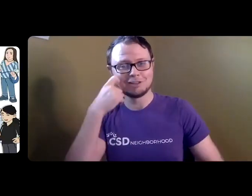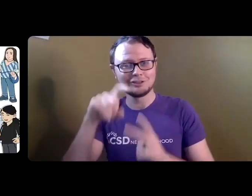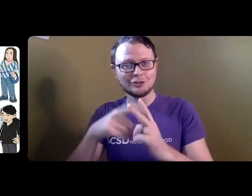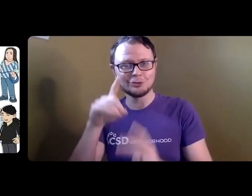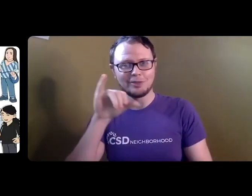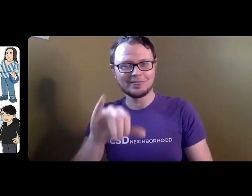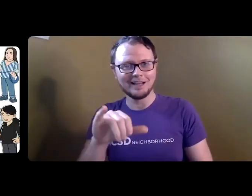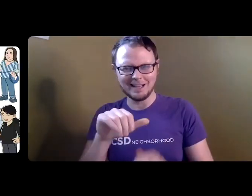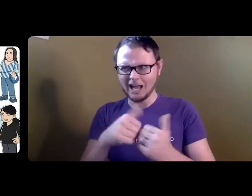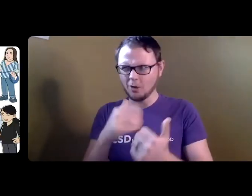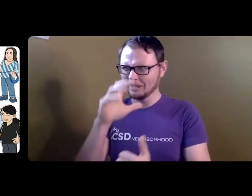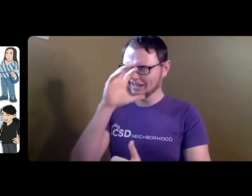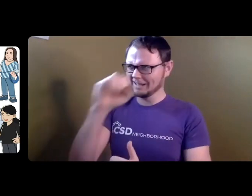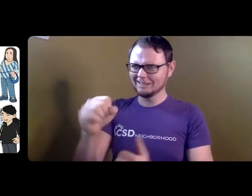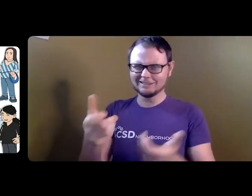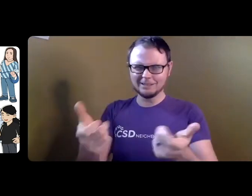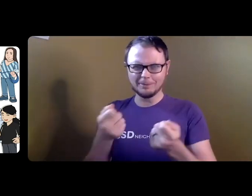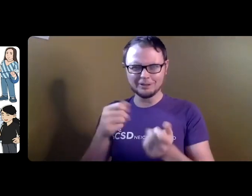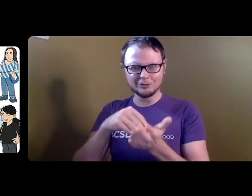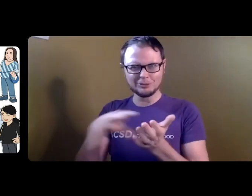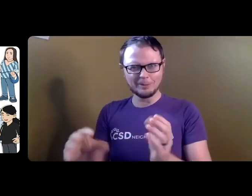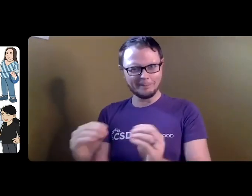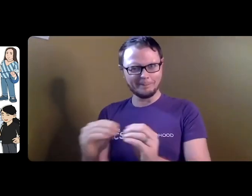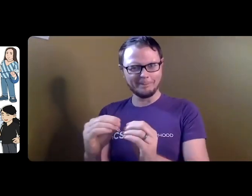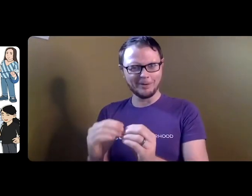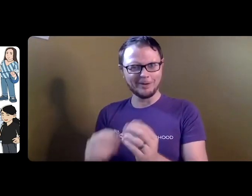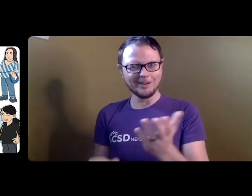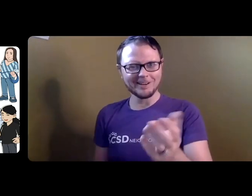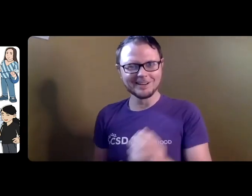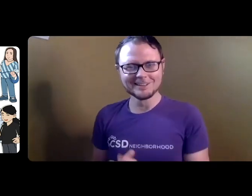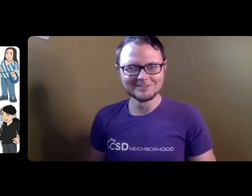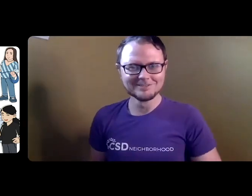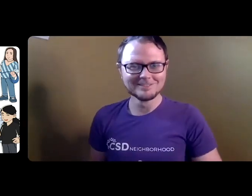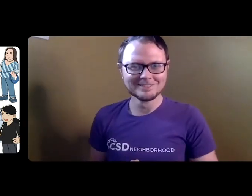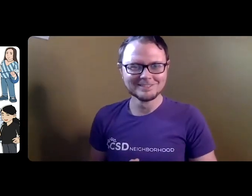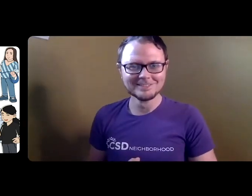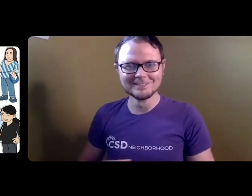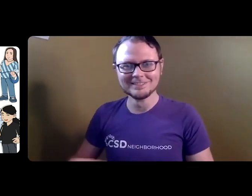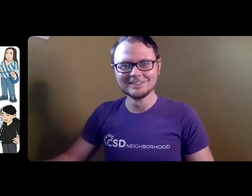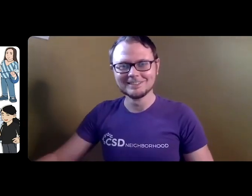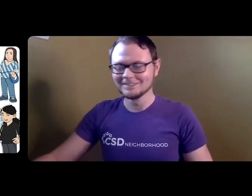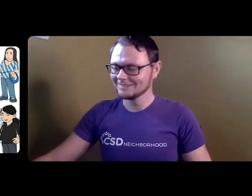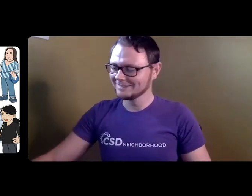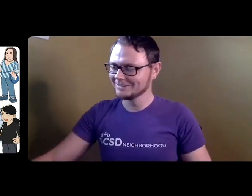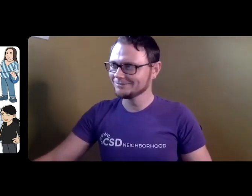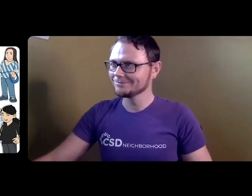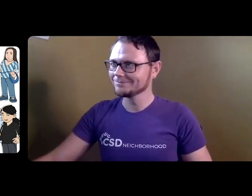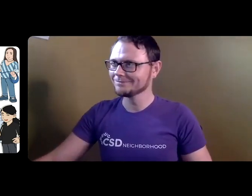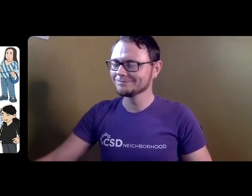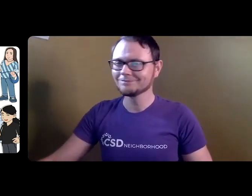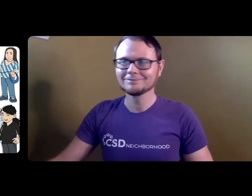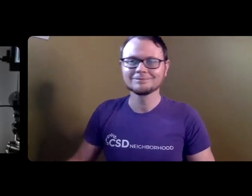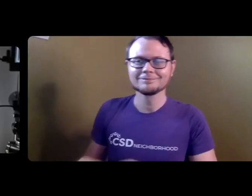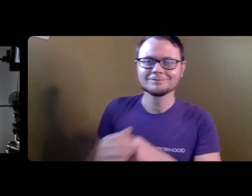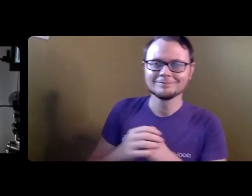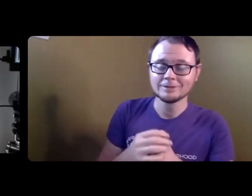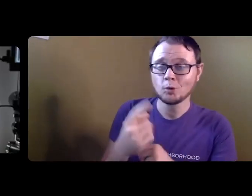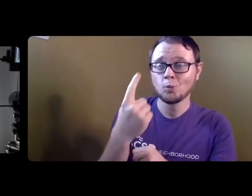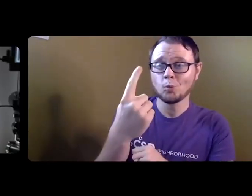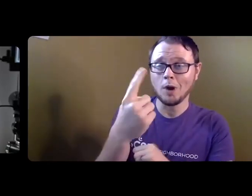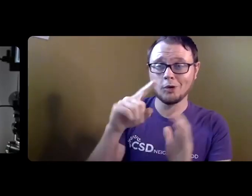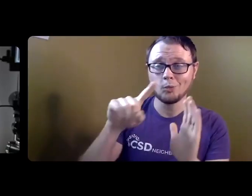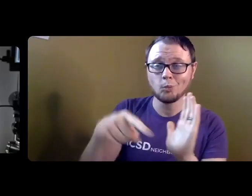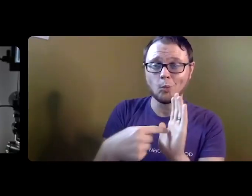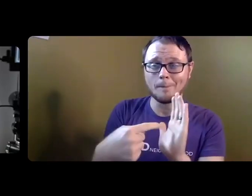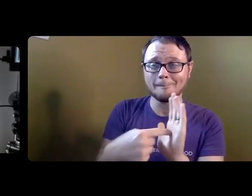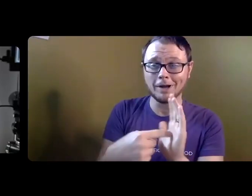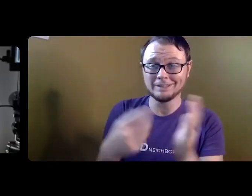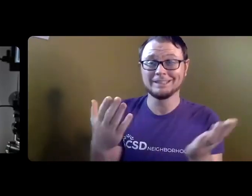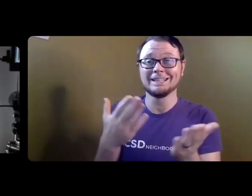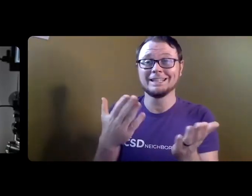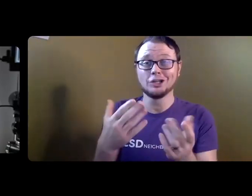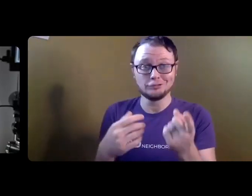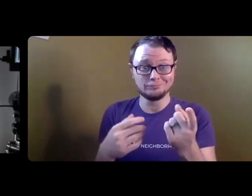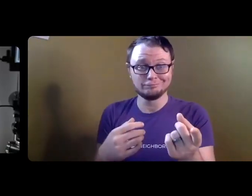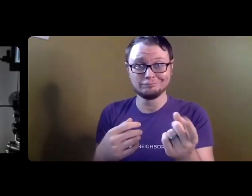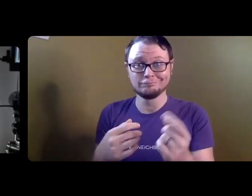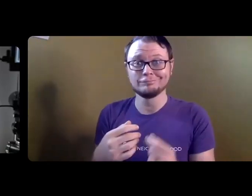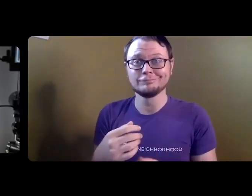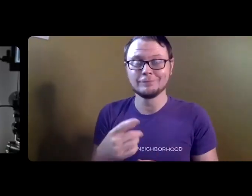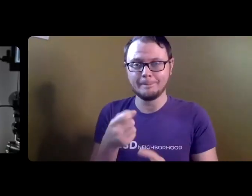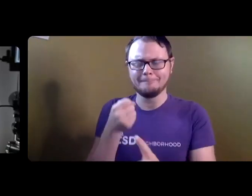We have also started creating cartoons of our role models.